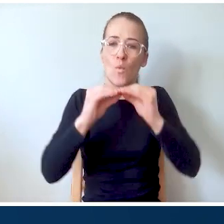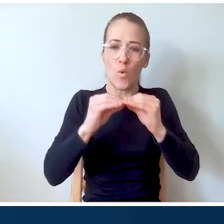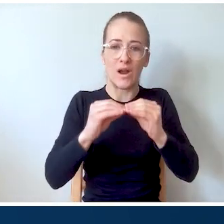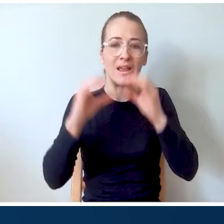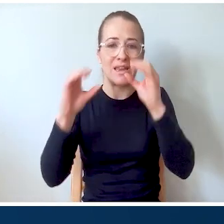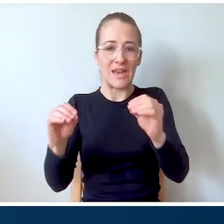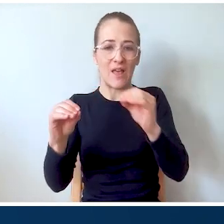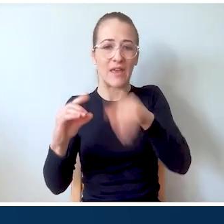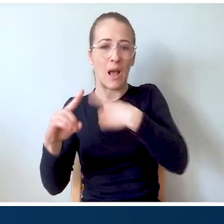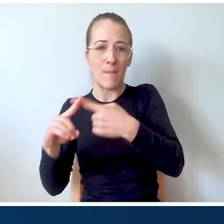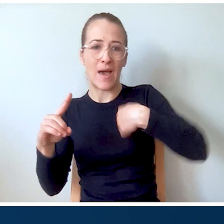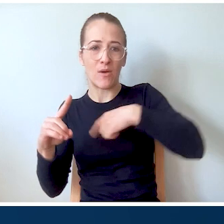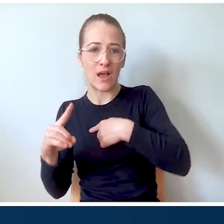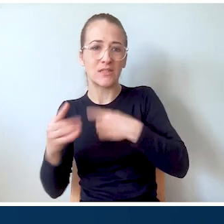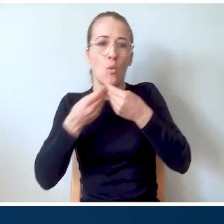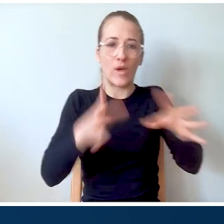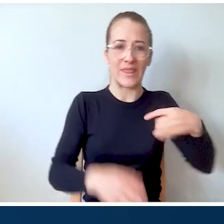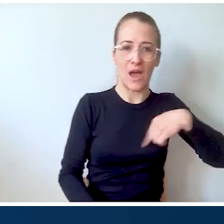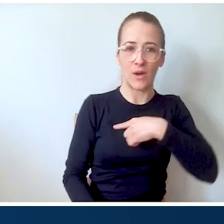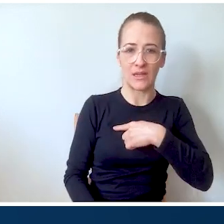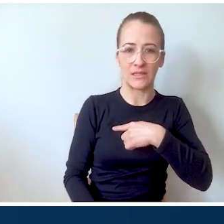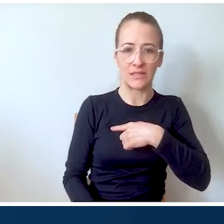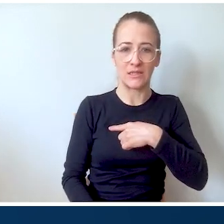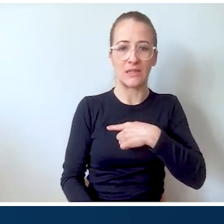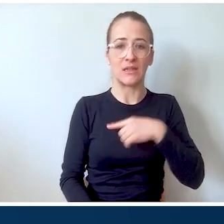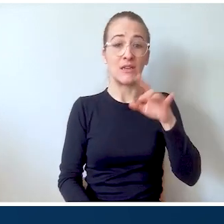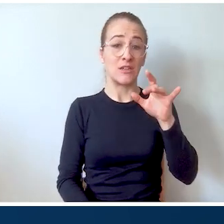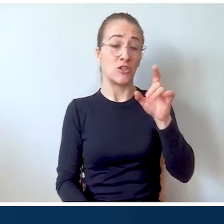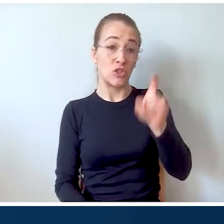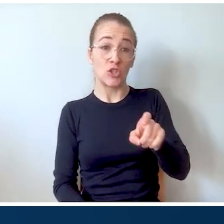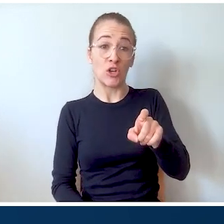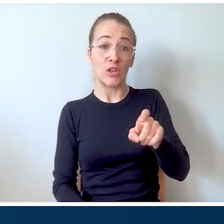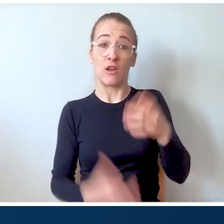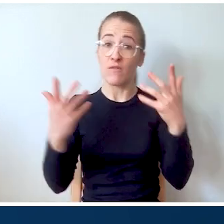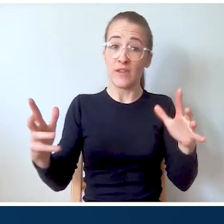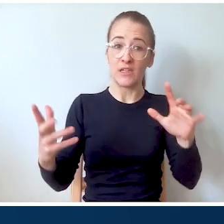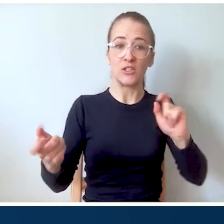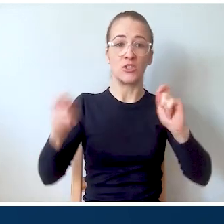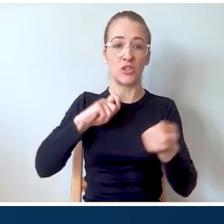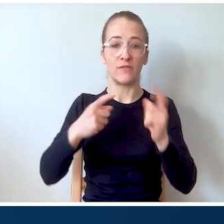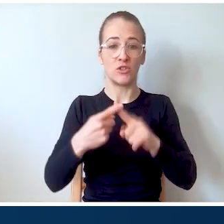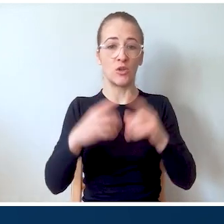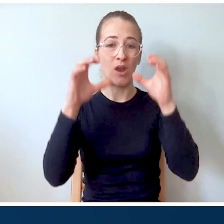"Nothing about us without us" mantra that should and has been shifted to just, "Nothing without us."